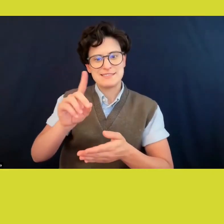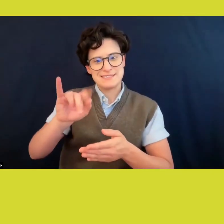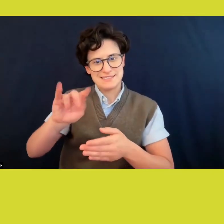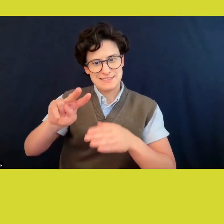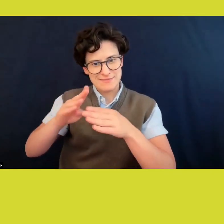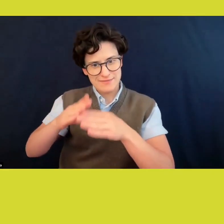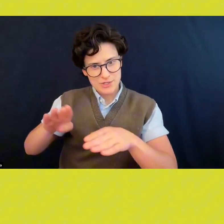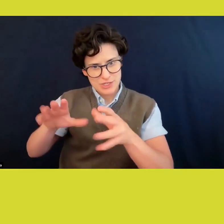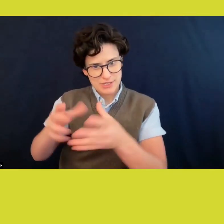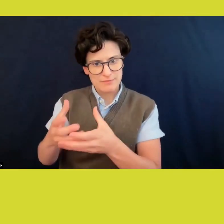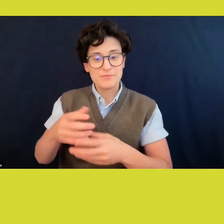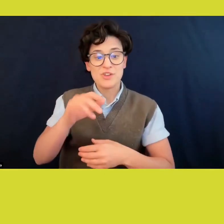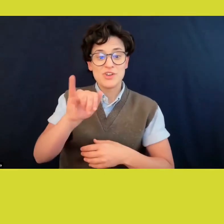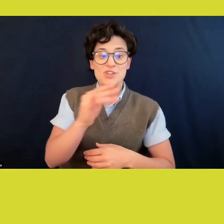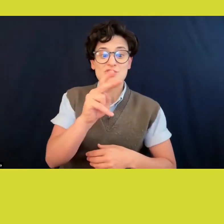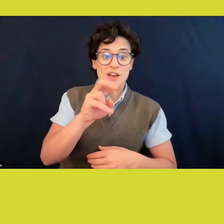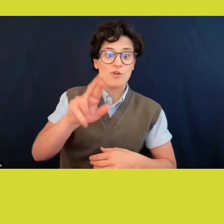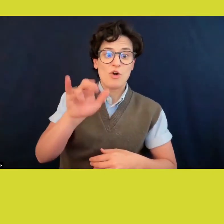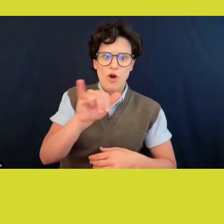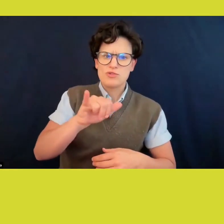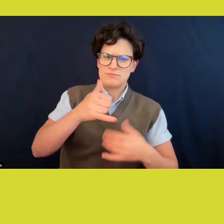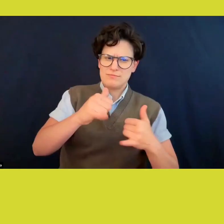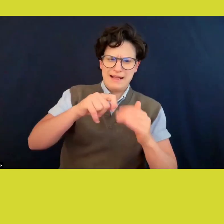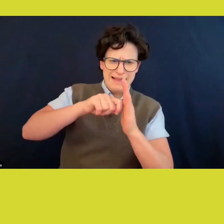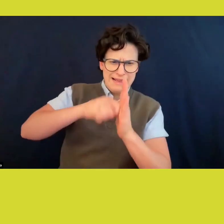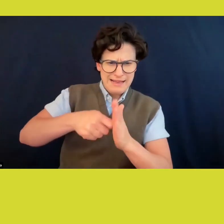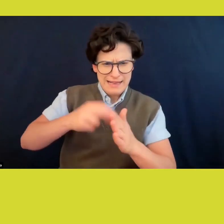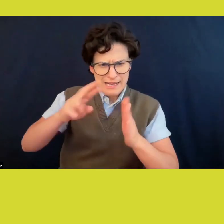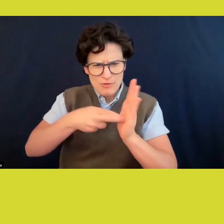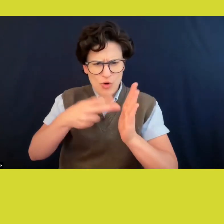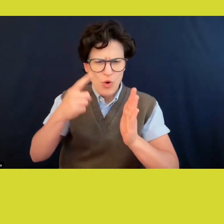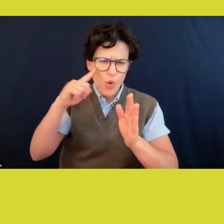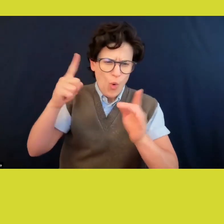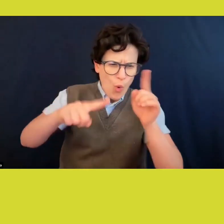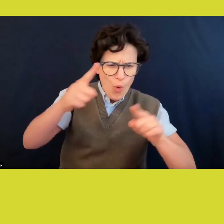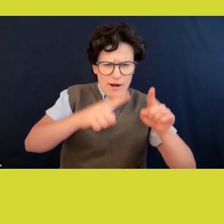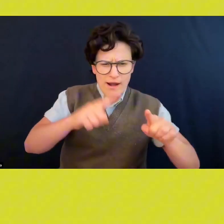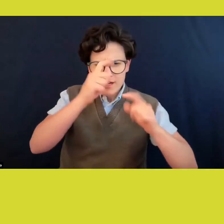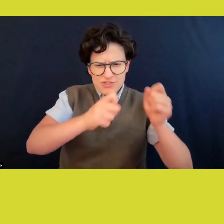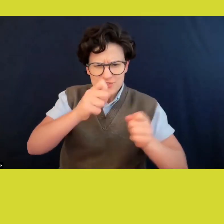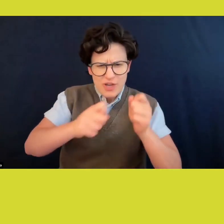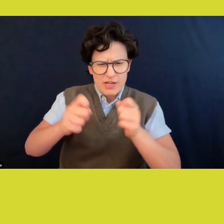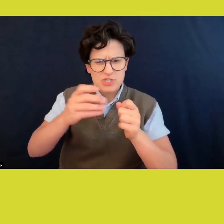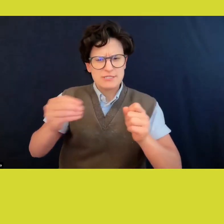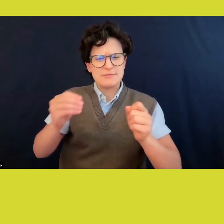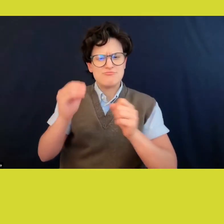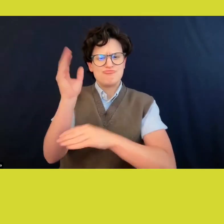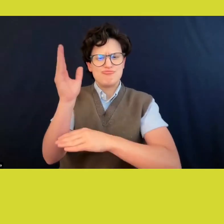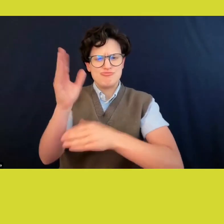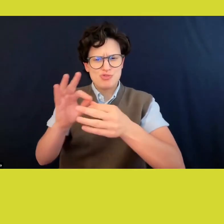the Olmstead case was heard before the Supreme Court and has litigated numerous community integration